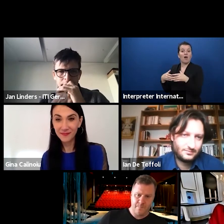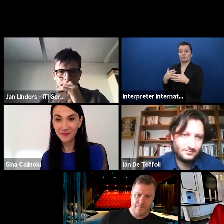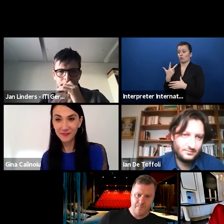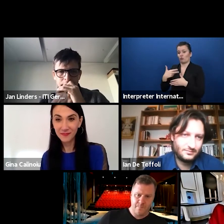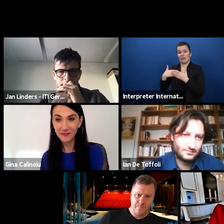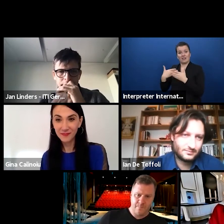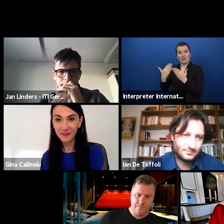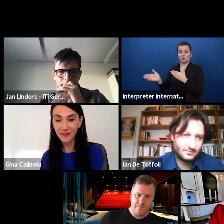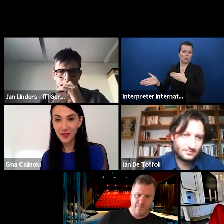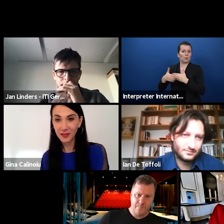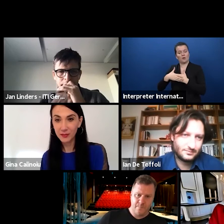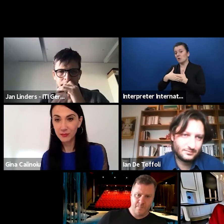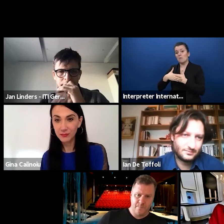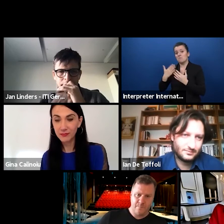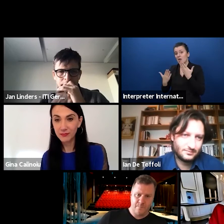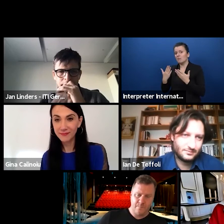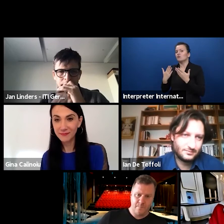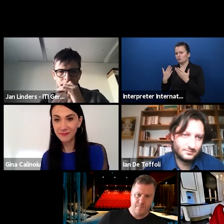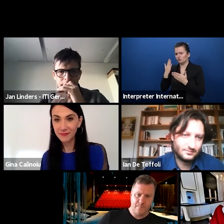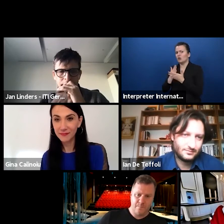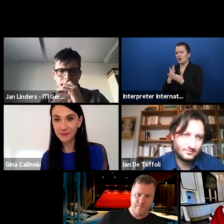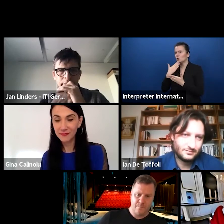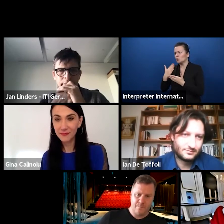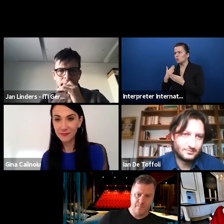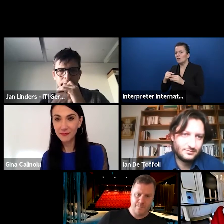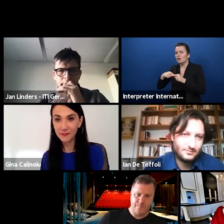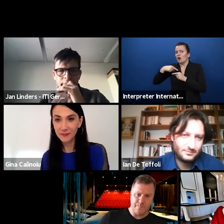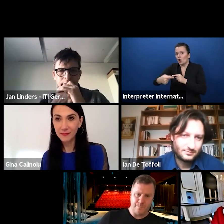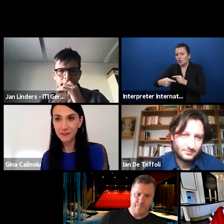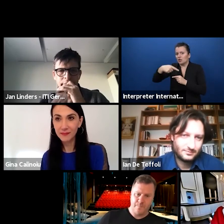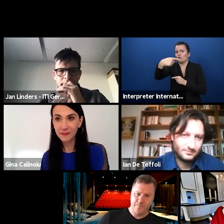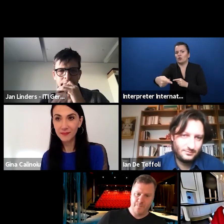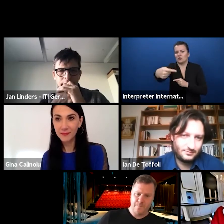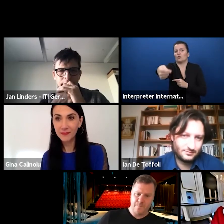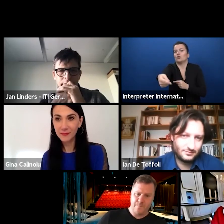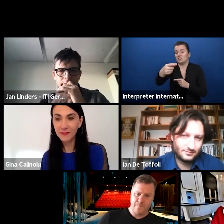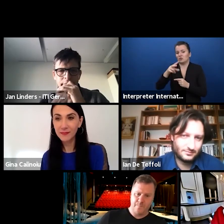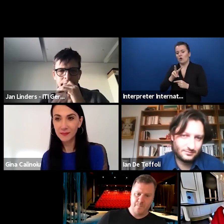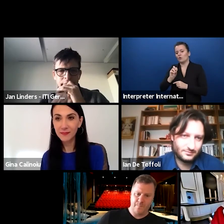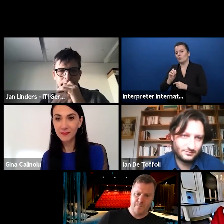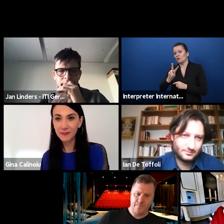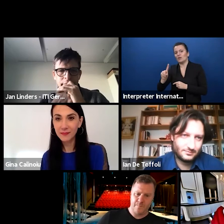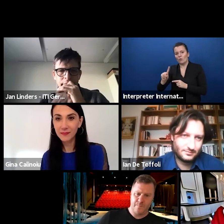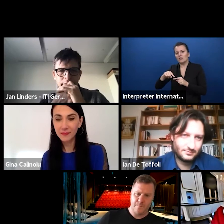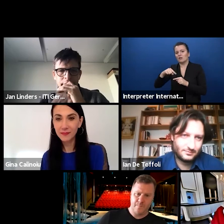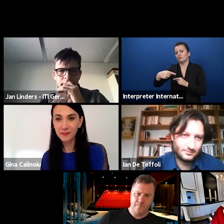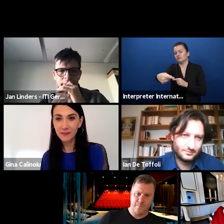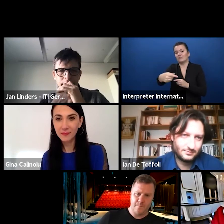so that I think was a very good foundation that was late today and The Dresden Declaration will be